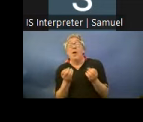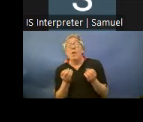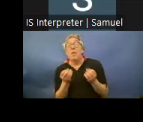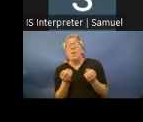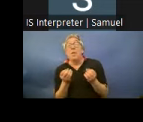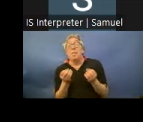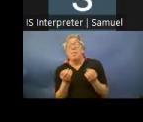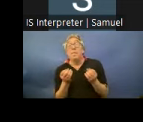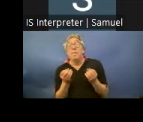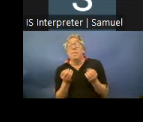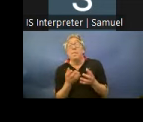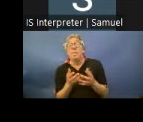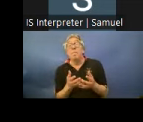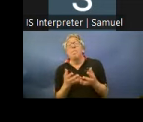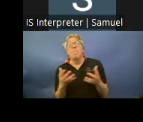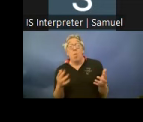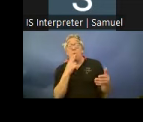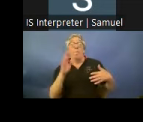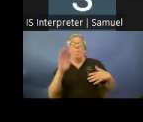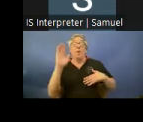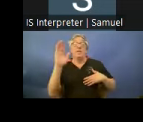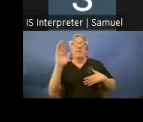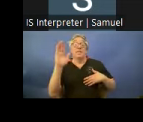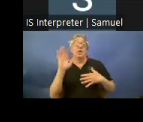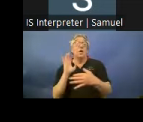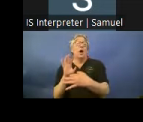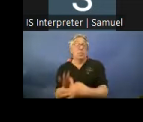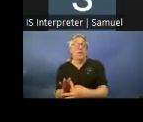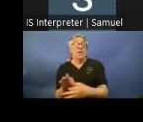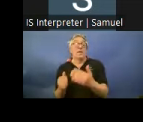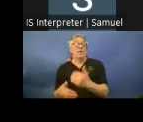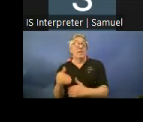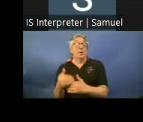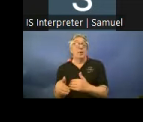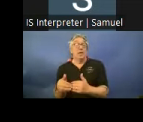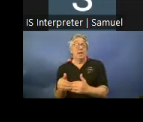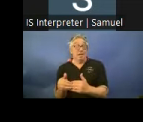However, there was no new pledge made on Disability Inclusion.